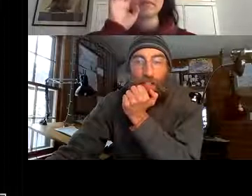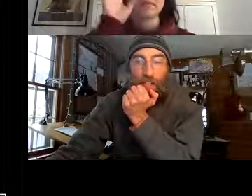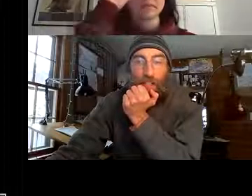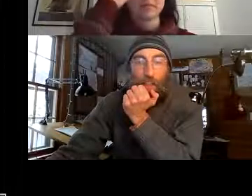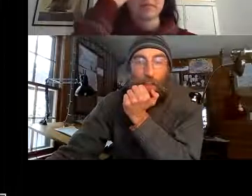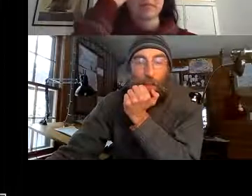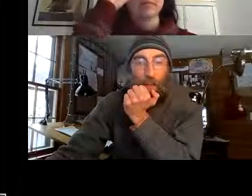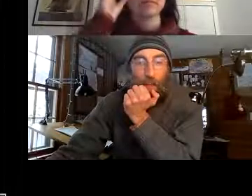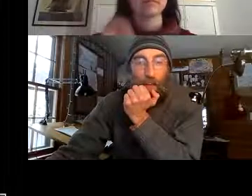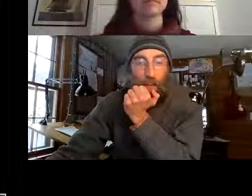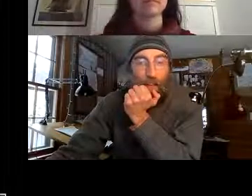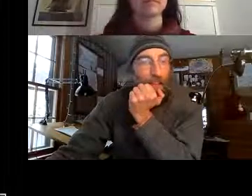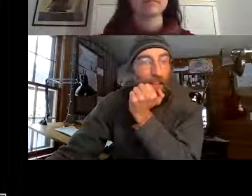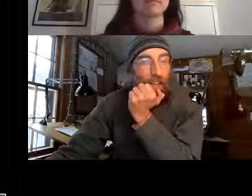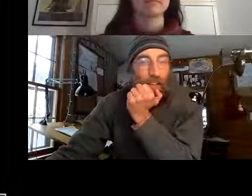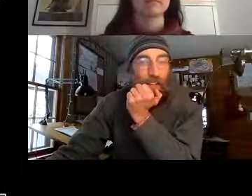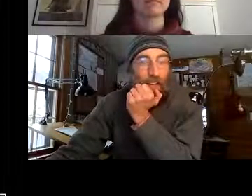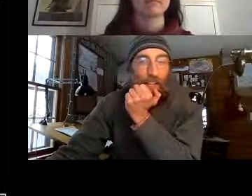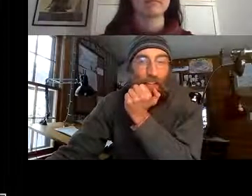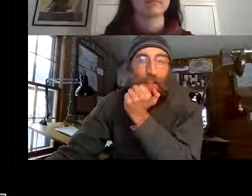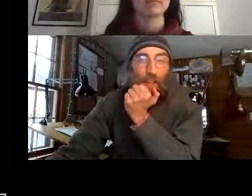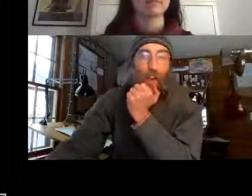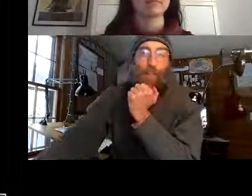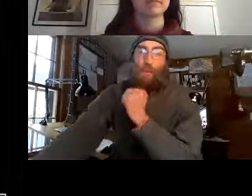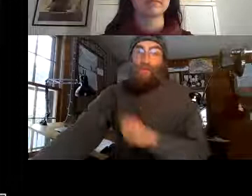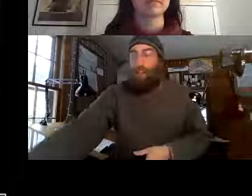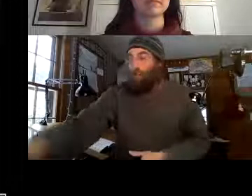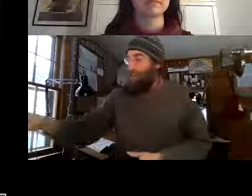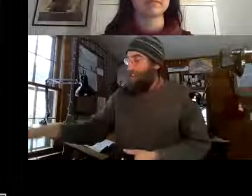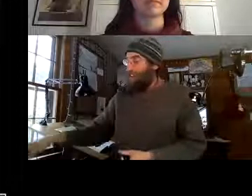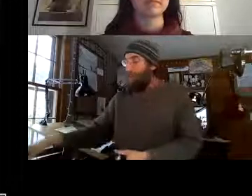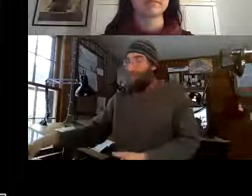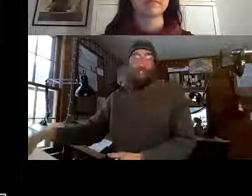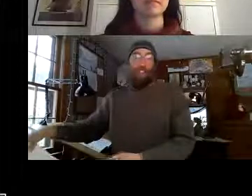to teach them to read!" That's so, says Harper's, a little after this